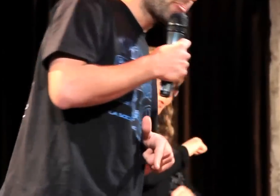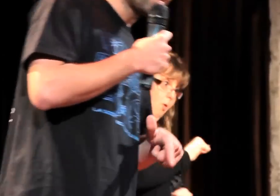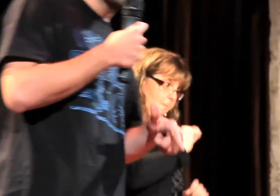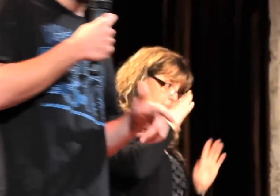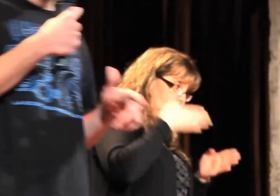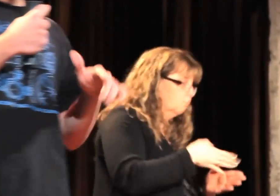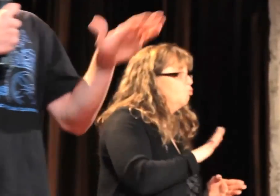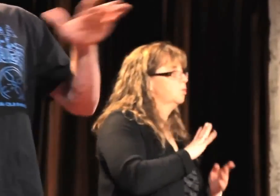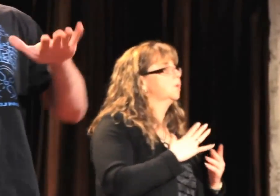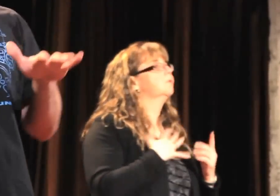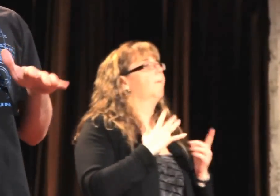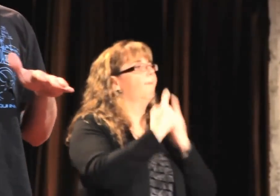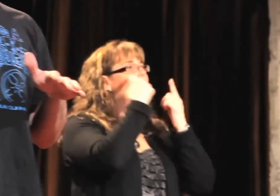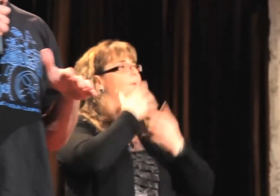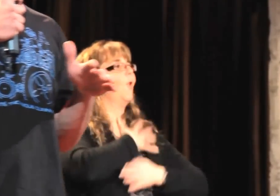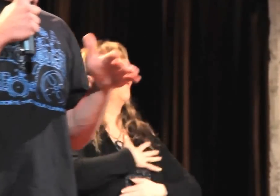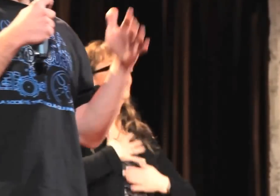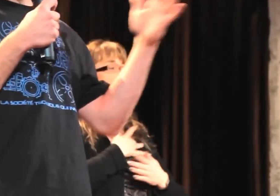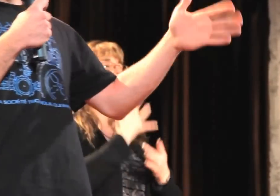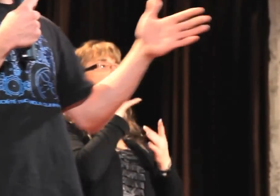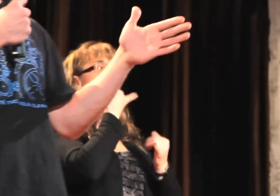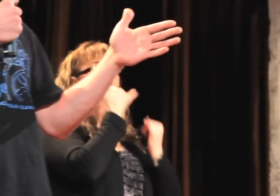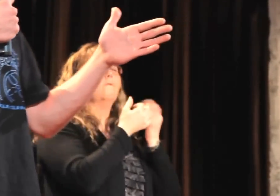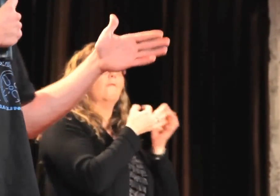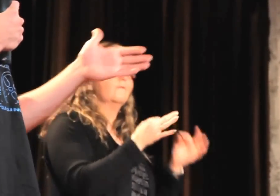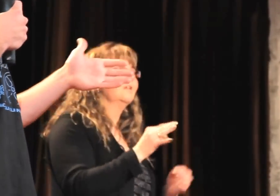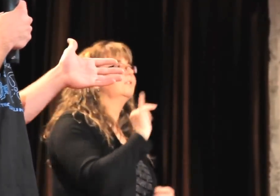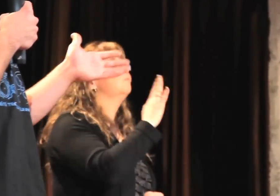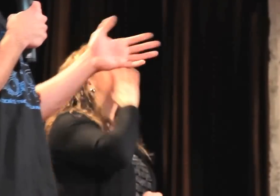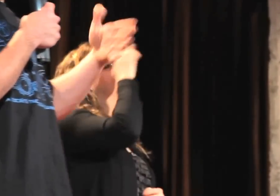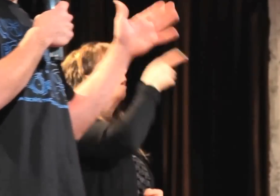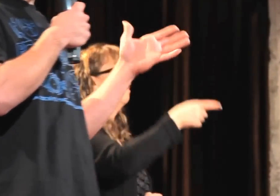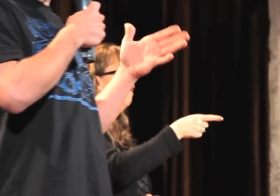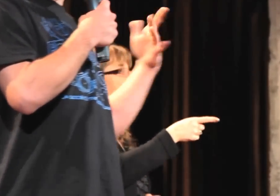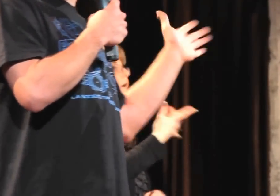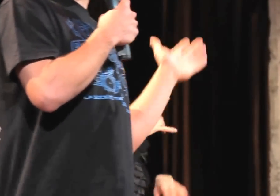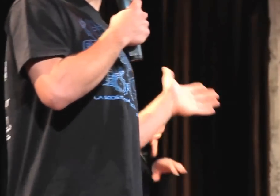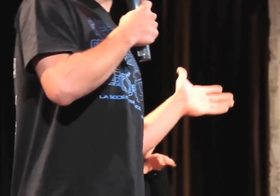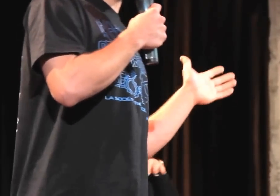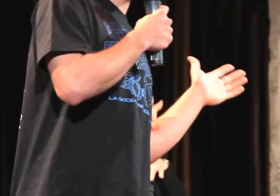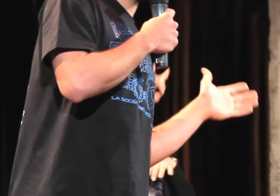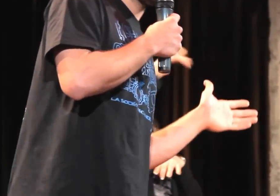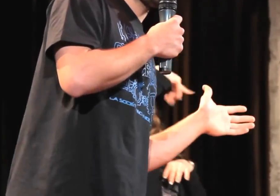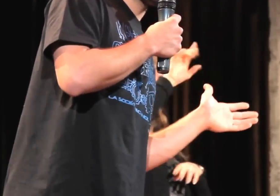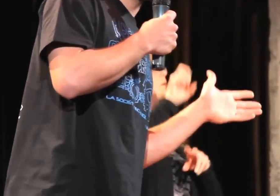I will leave you with this exercise: next time you get on a plane to go on a trip...